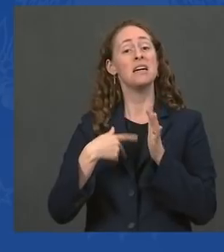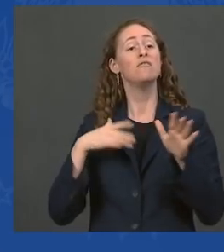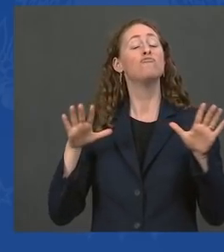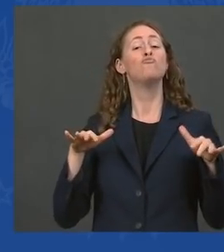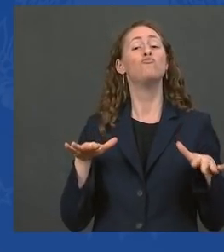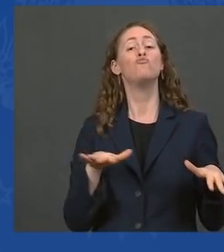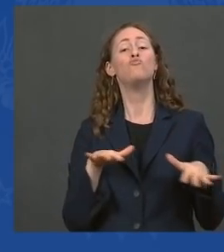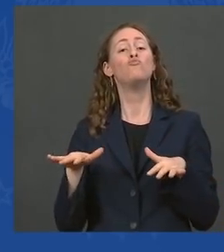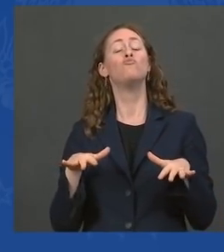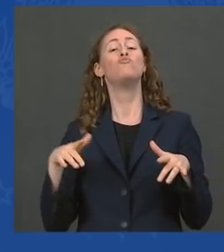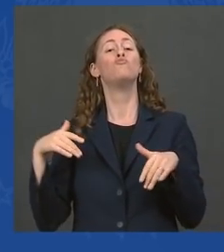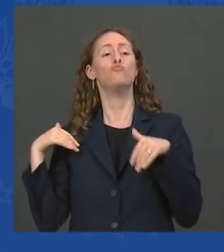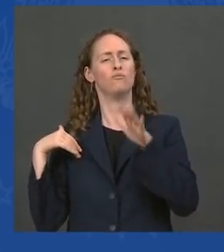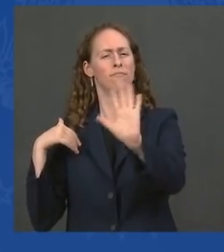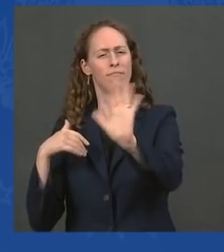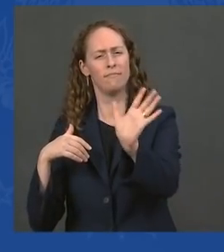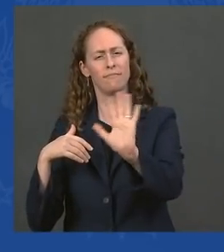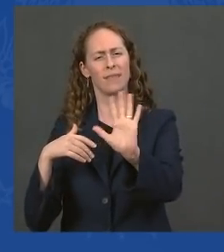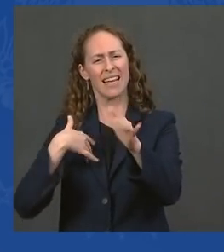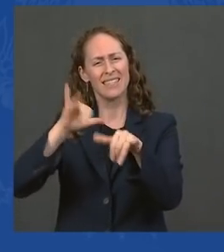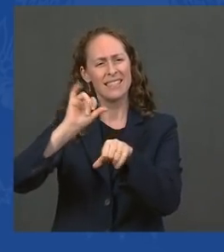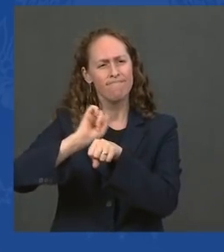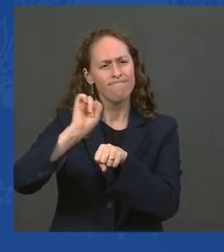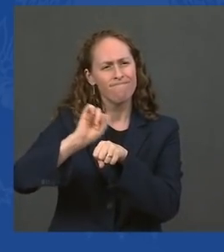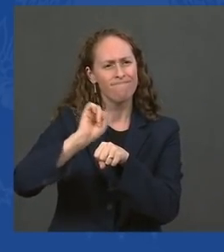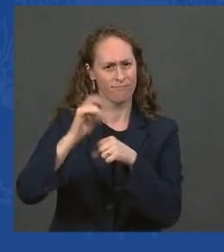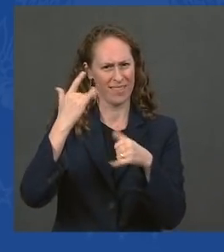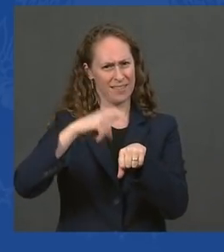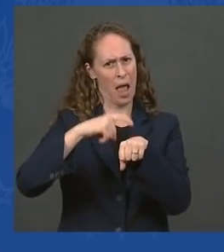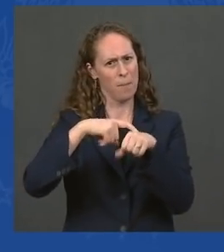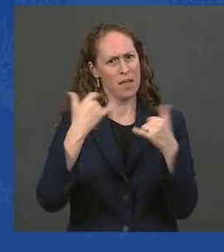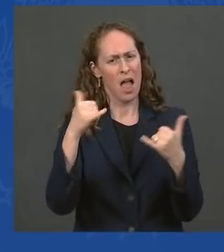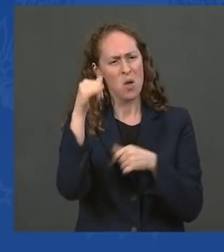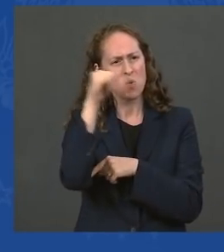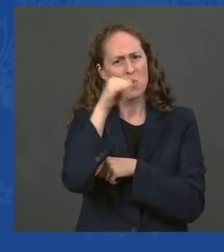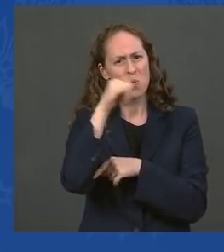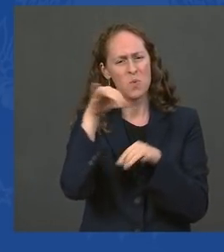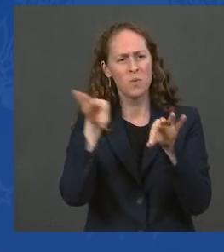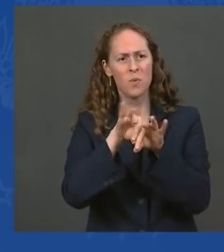We're in a very critical period as we work to turn the corner on COVID-19.